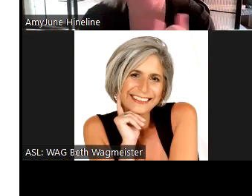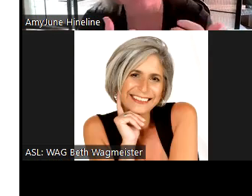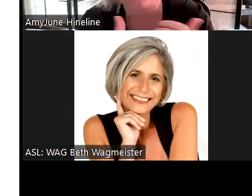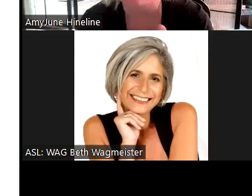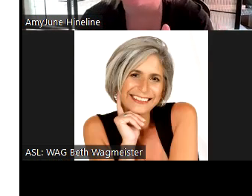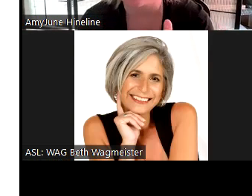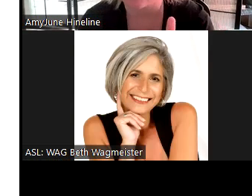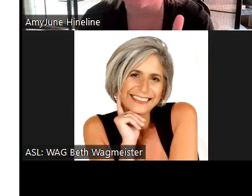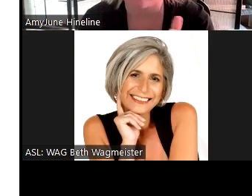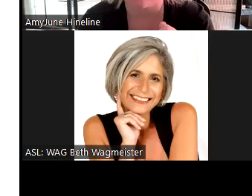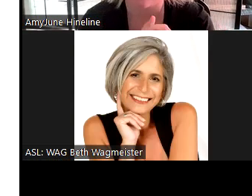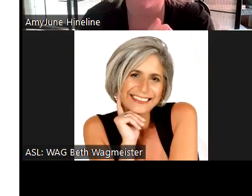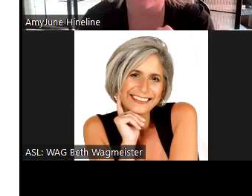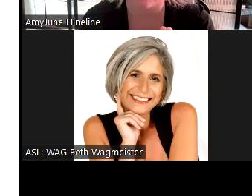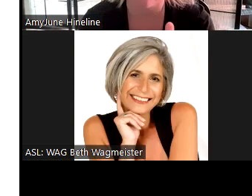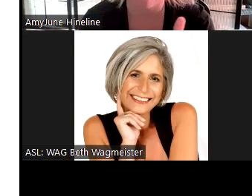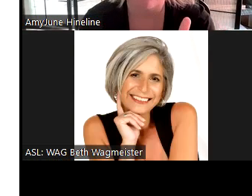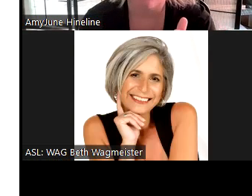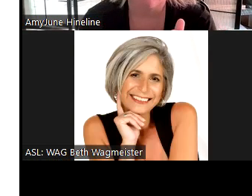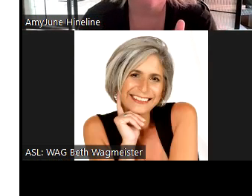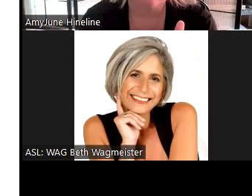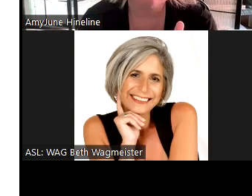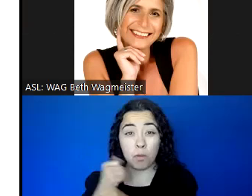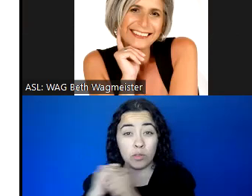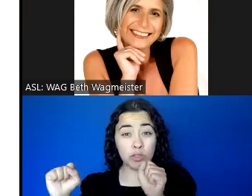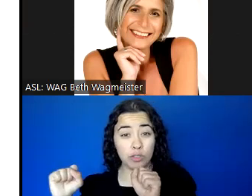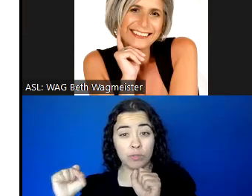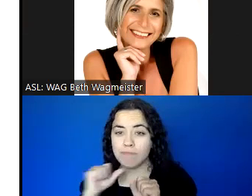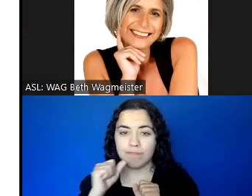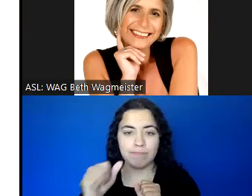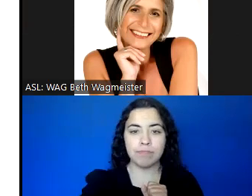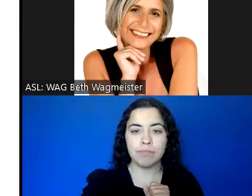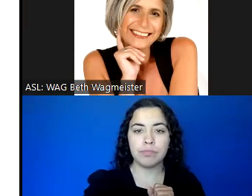Screen readers and text-to-speech functions are more likely to work seamlessly with a native